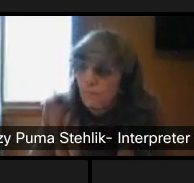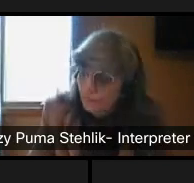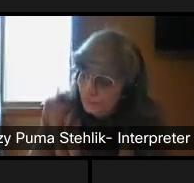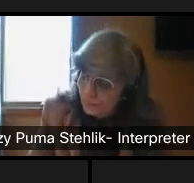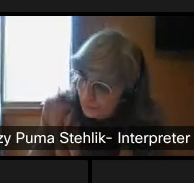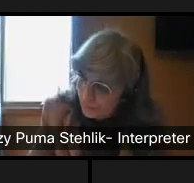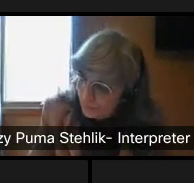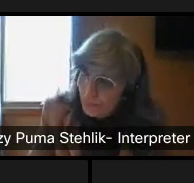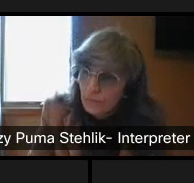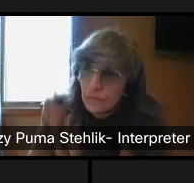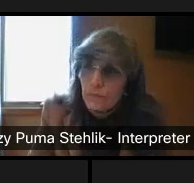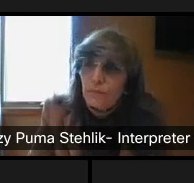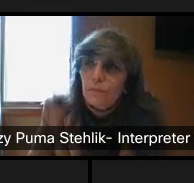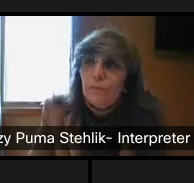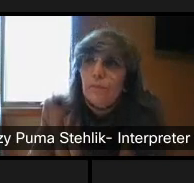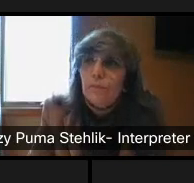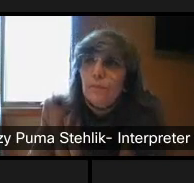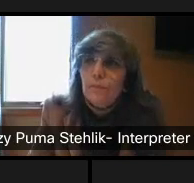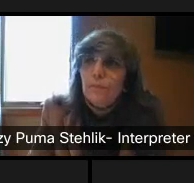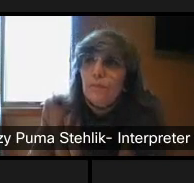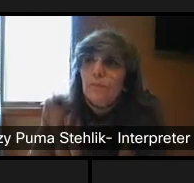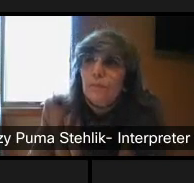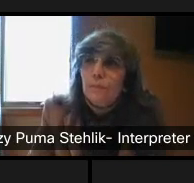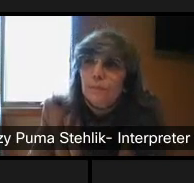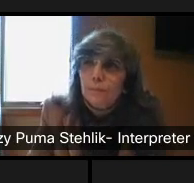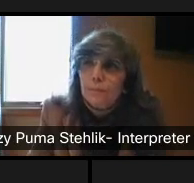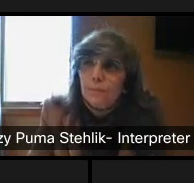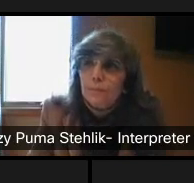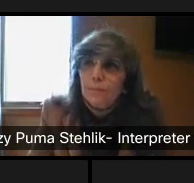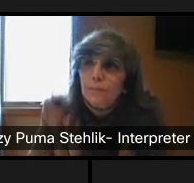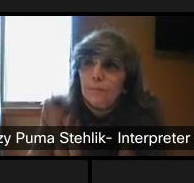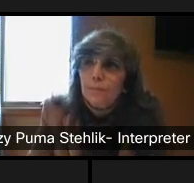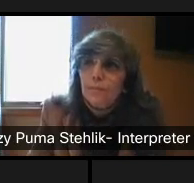To abandon in place, listing metal fires game.